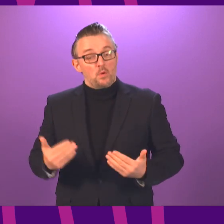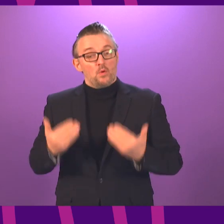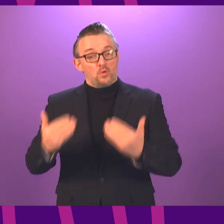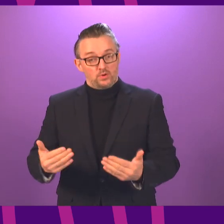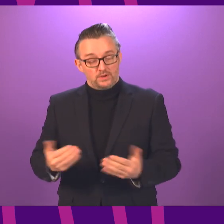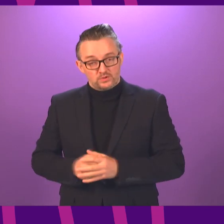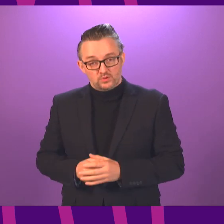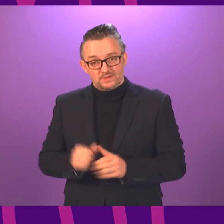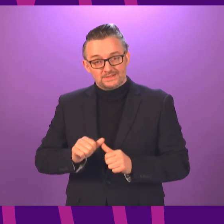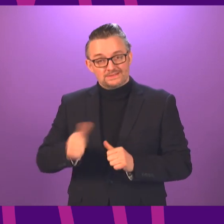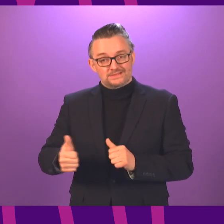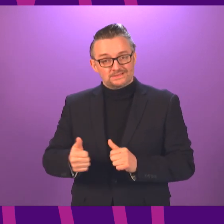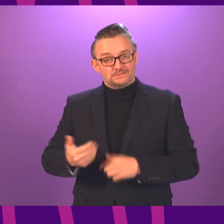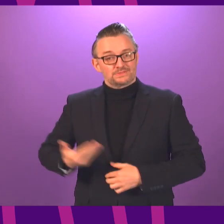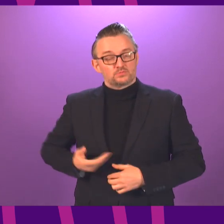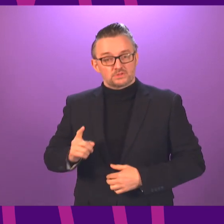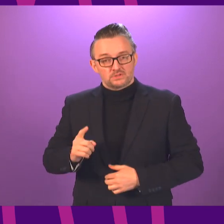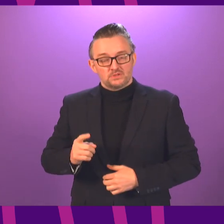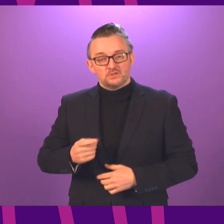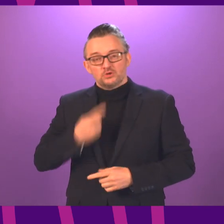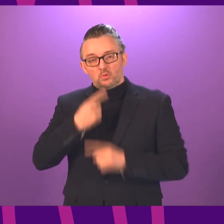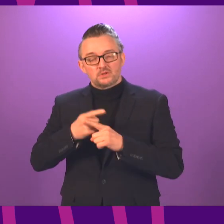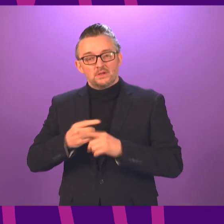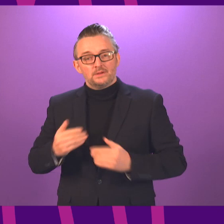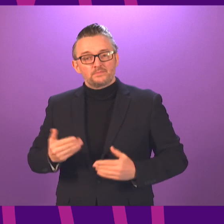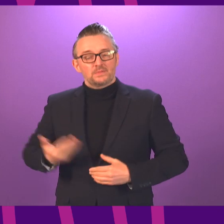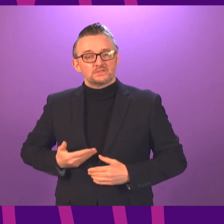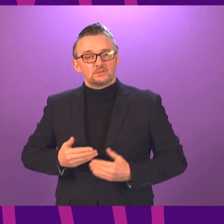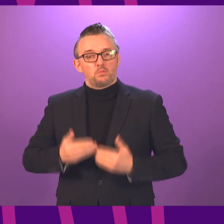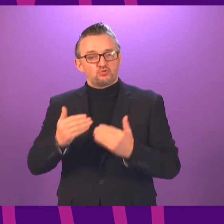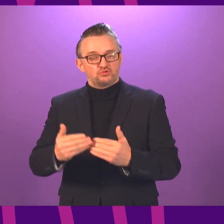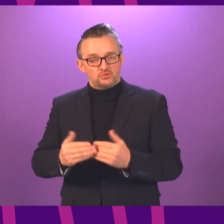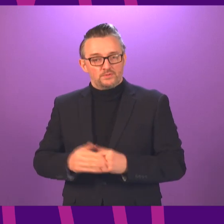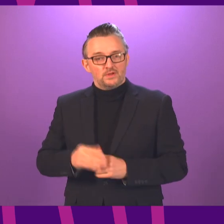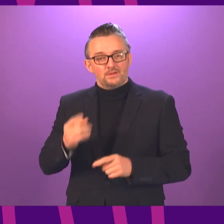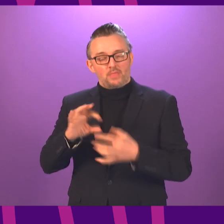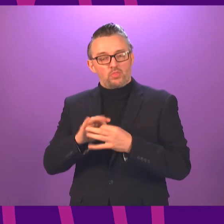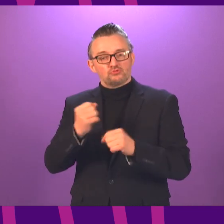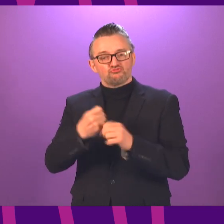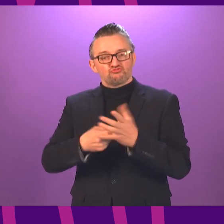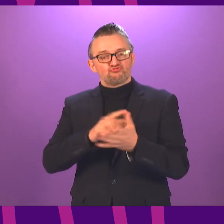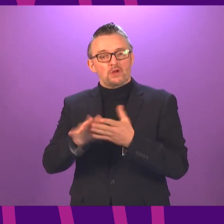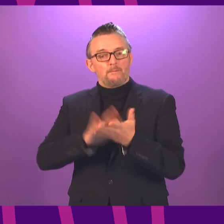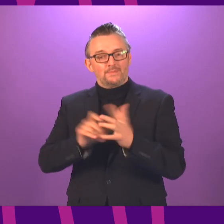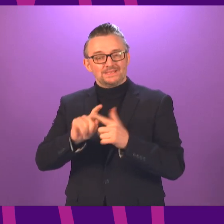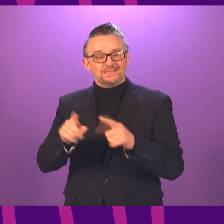The next item of business will be consideration of business motion S5M-24213, in the name of Graeme Dey, on behalf of the Parliamentary Bureau, which sets out a revision to business.